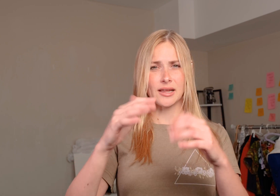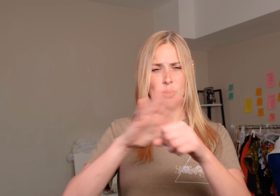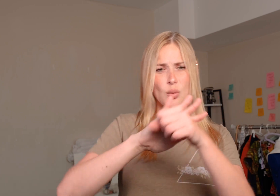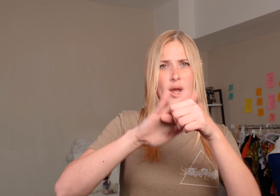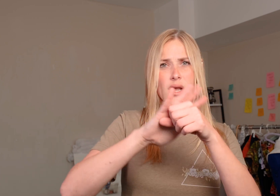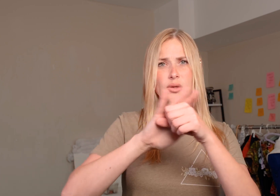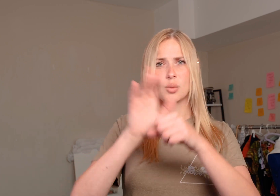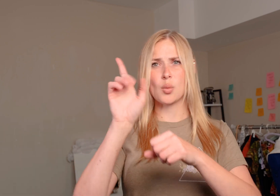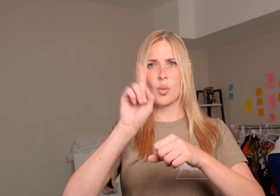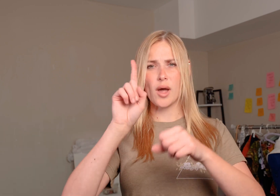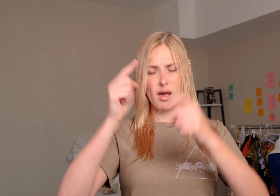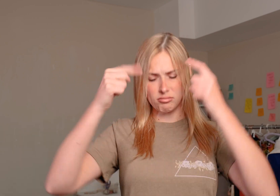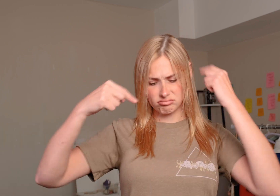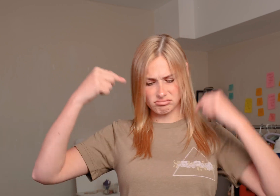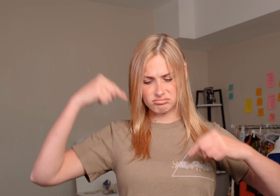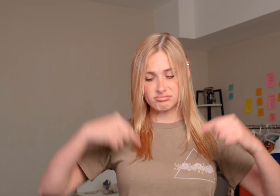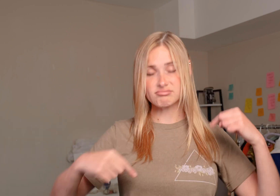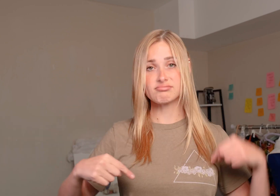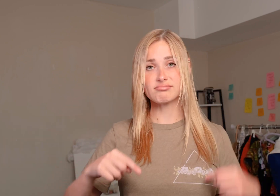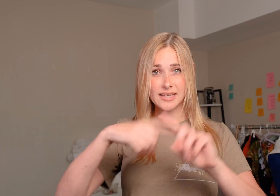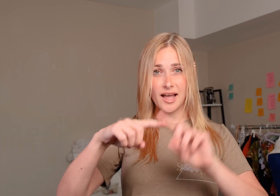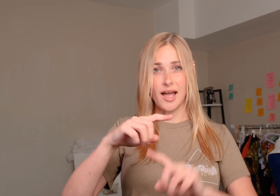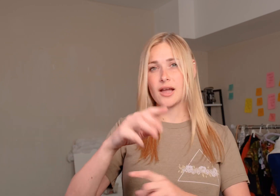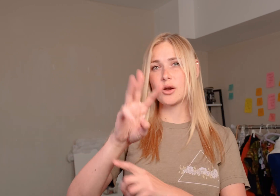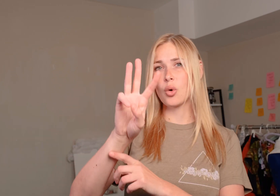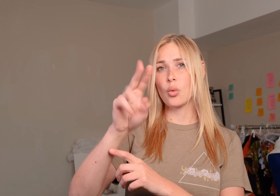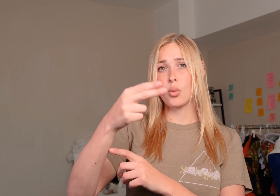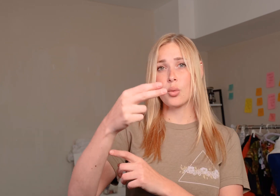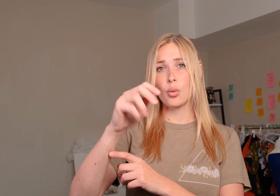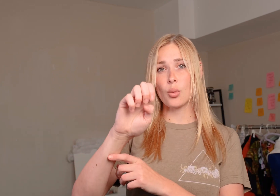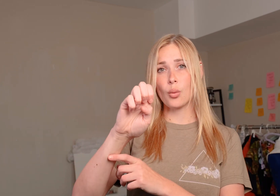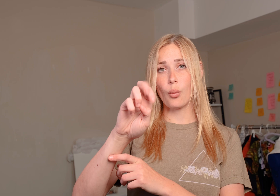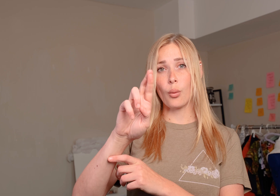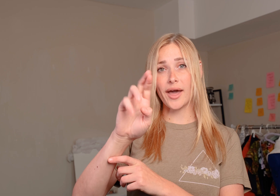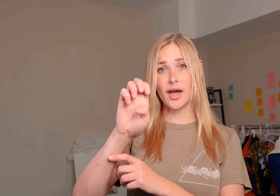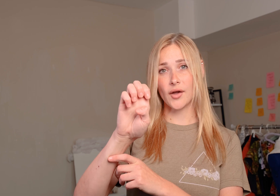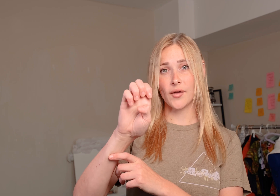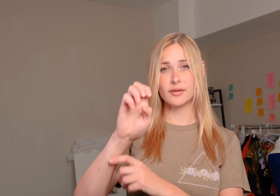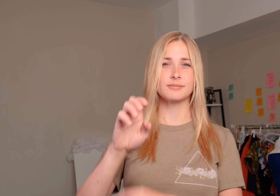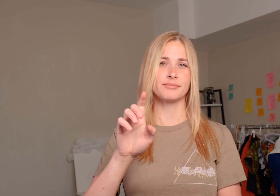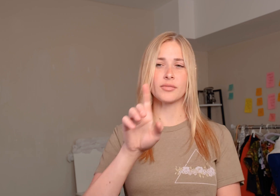It's also important to know the location of the pain. This the sign for "Where?"